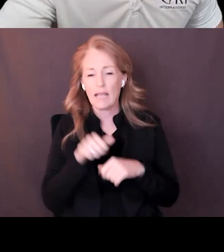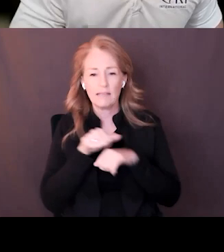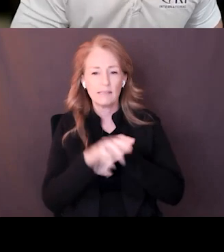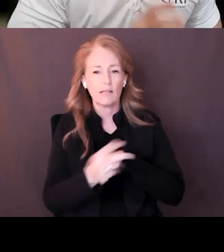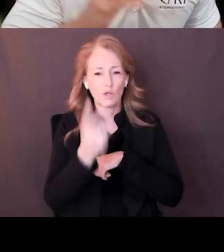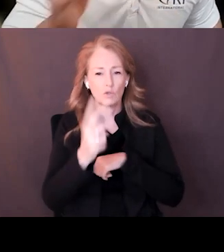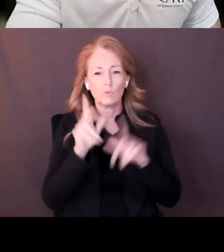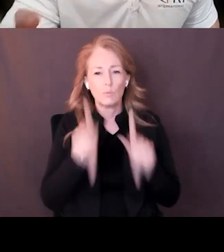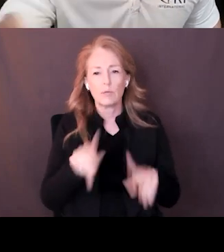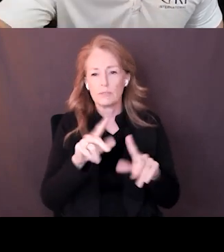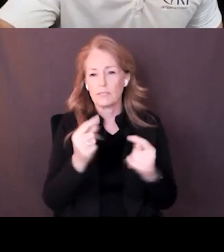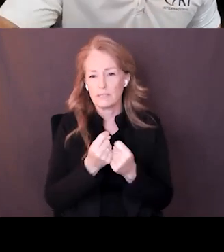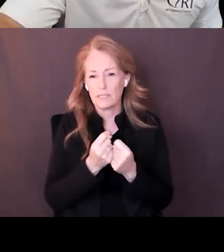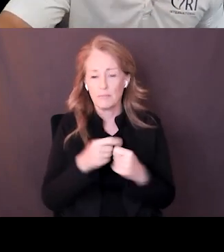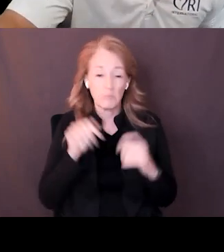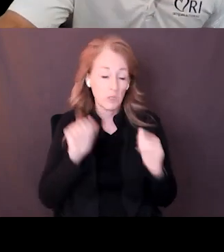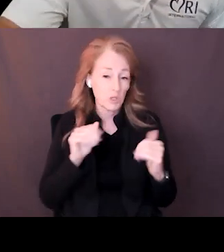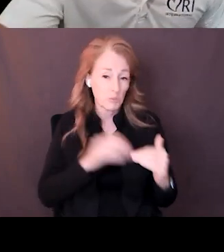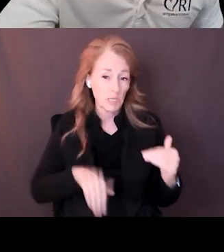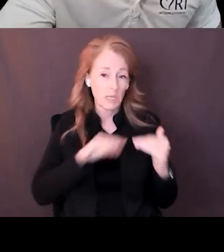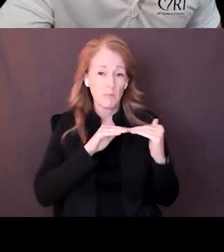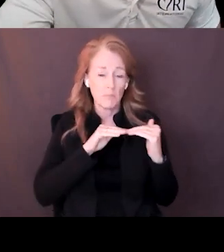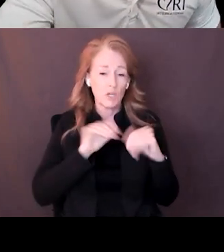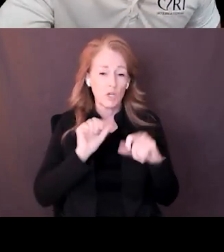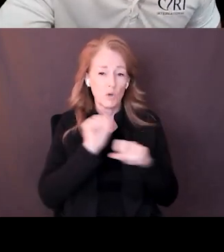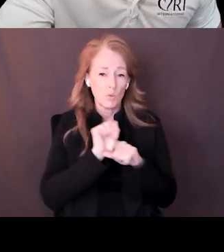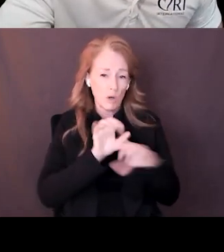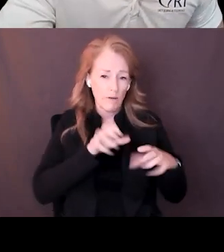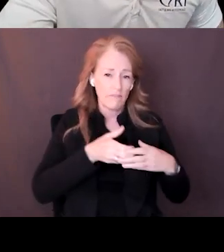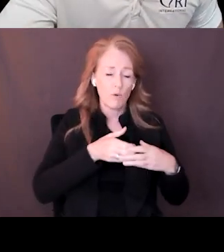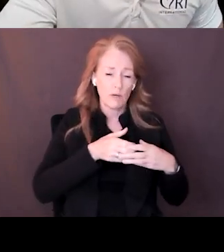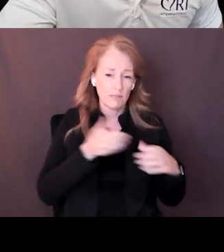WHICH CAN BE A PEER WORK FORCE THAT YOU DEVELOPED AND GIVES THEM